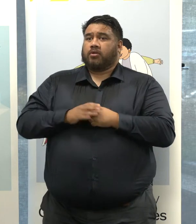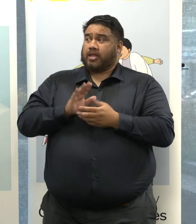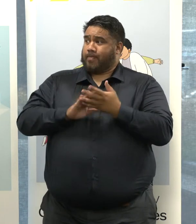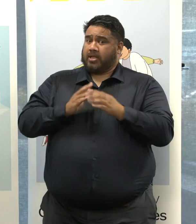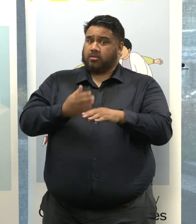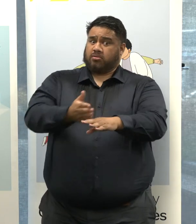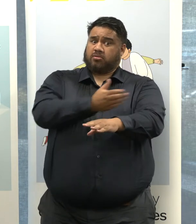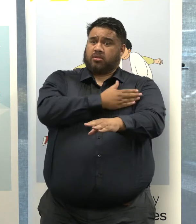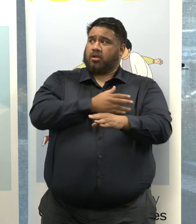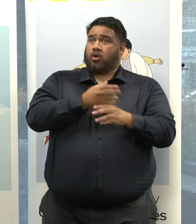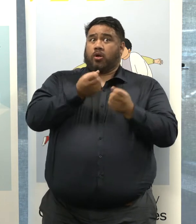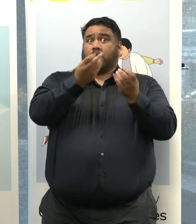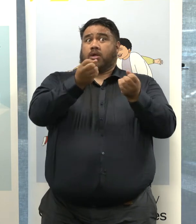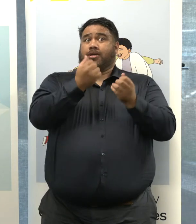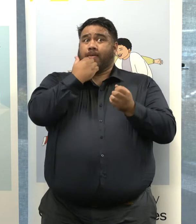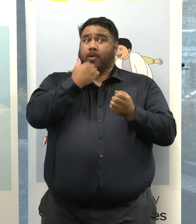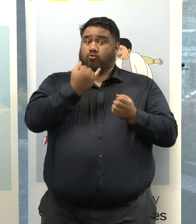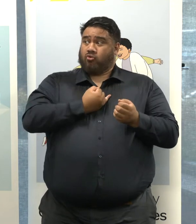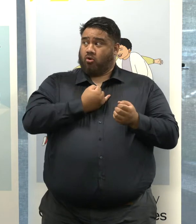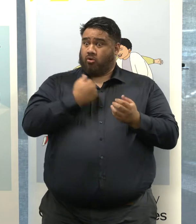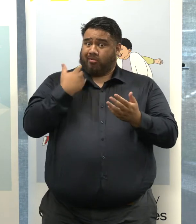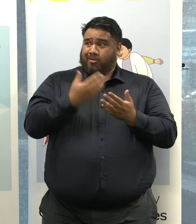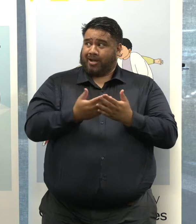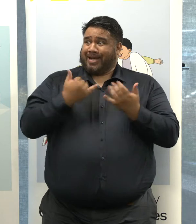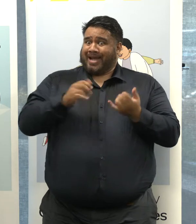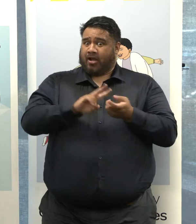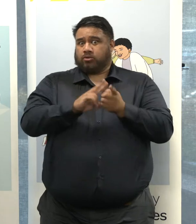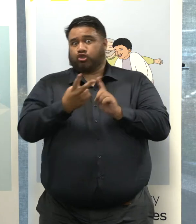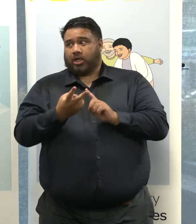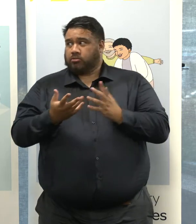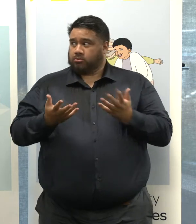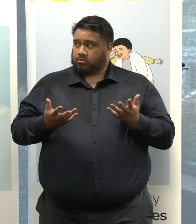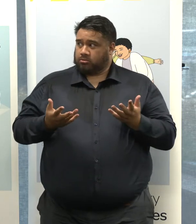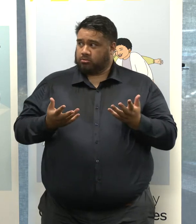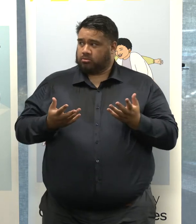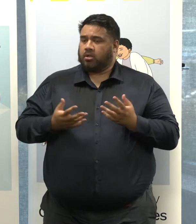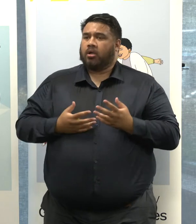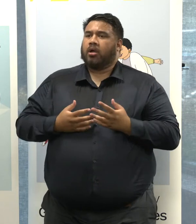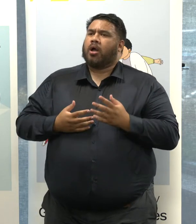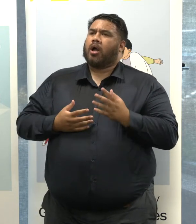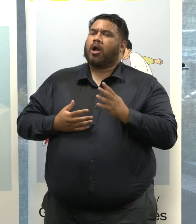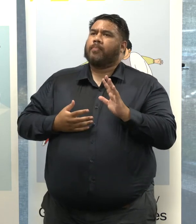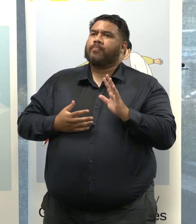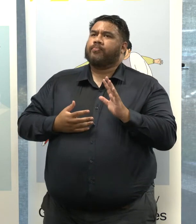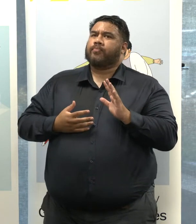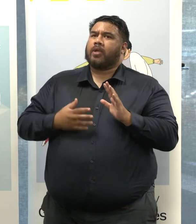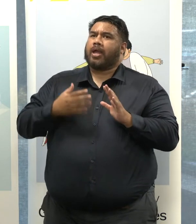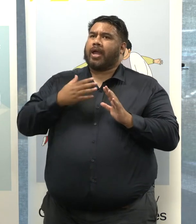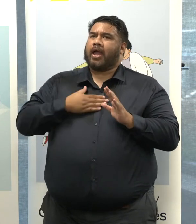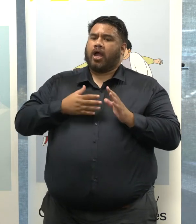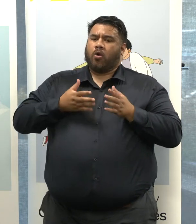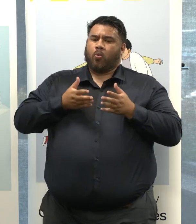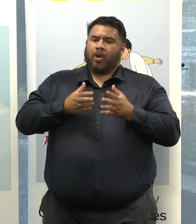Just on assessing COVID- related deaths, does this mean we have been incorrectly